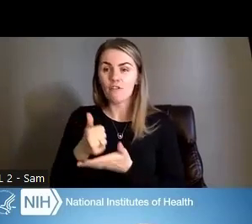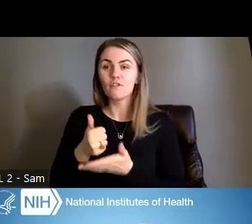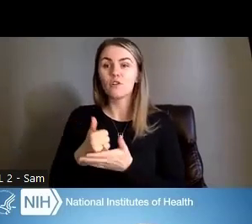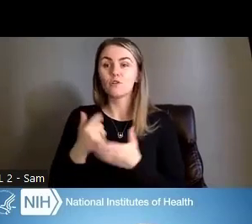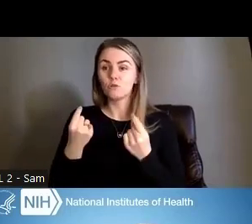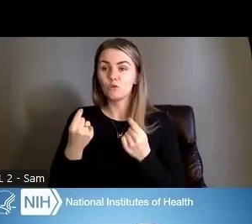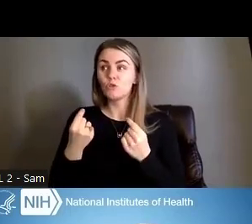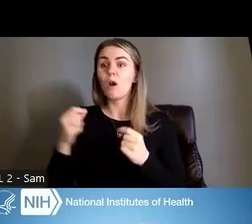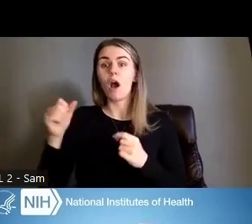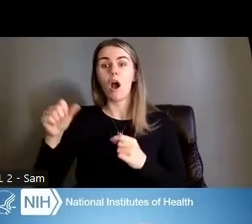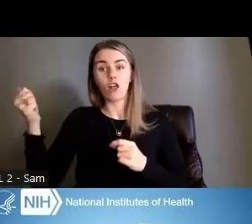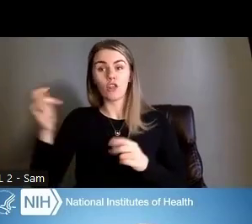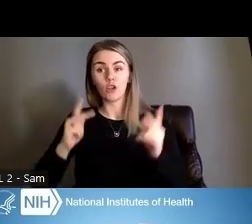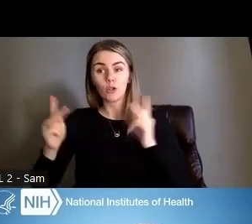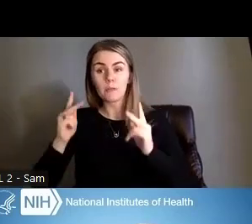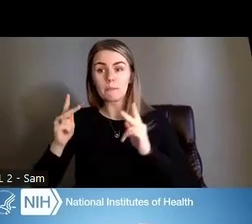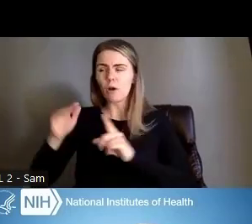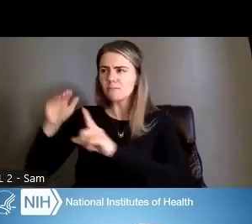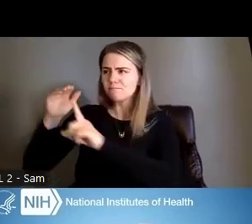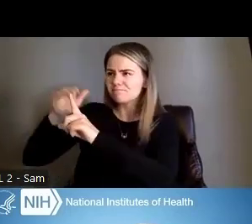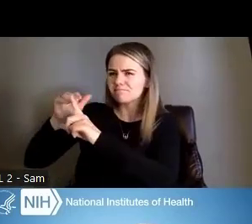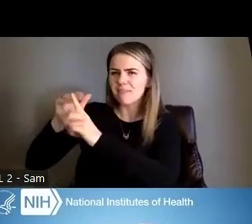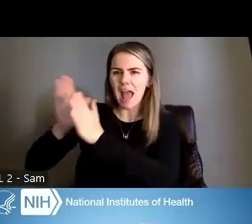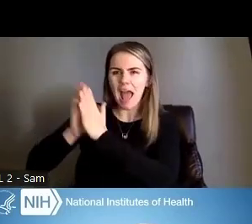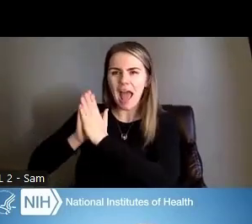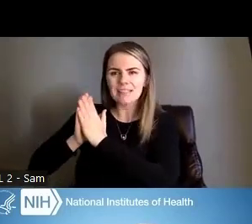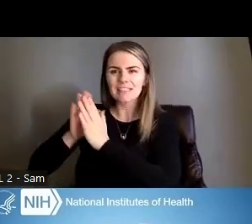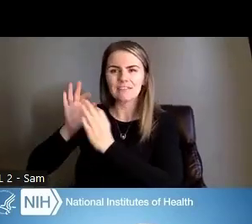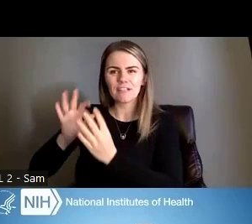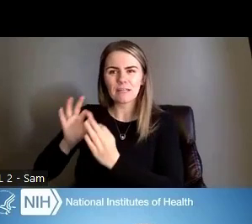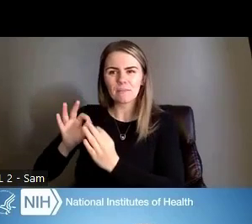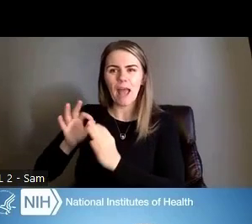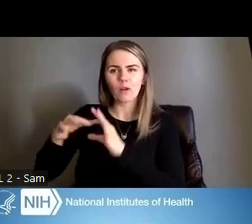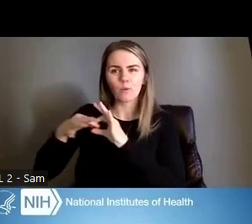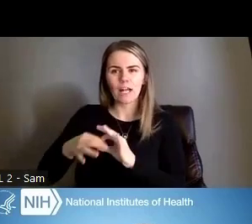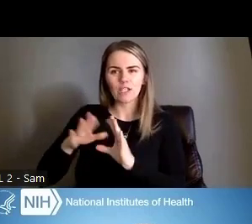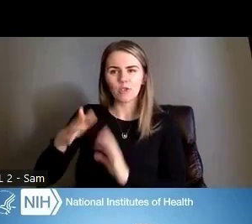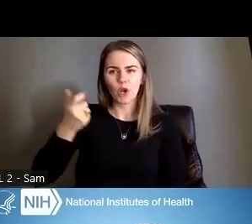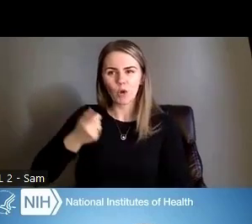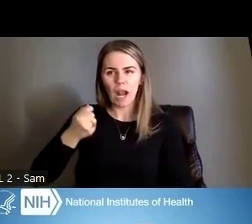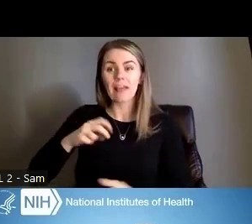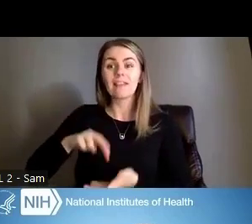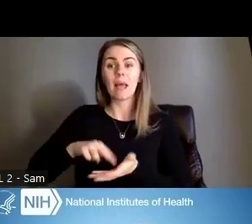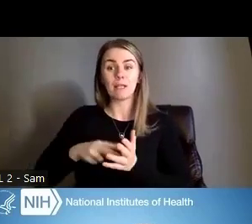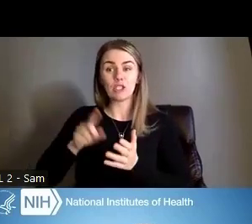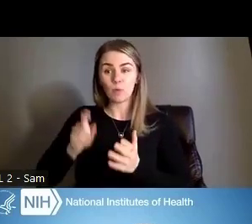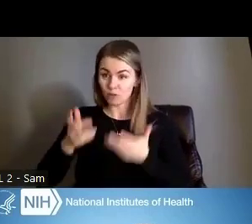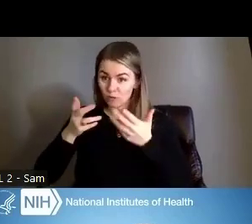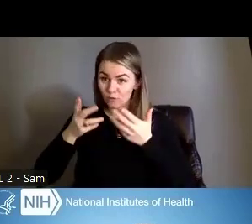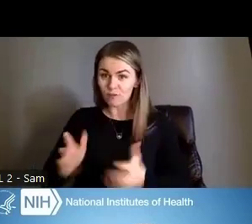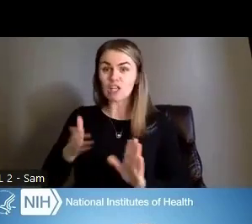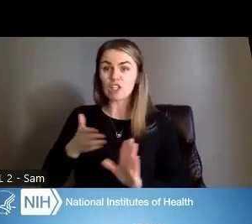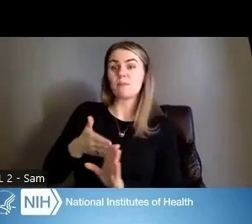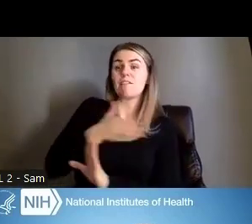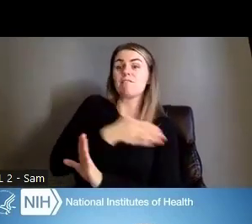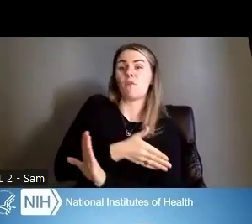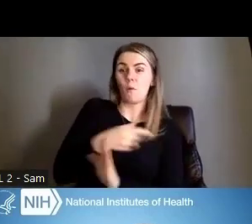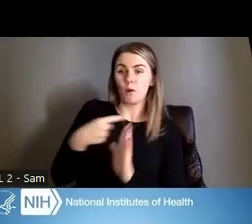And that means finishing the grant before the deadline, so you have time to get the feedback. But a lot of times, I see that applicants